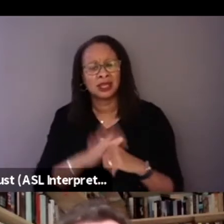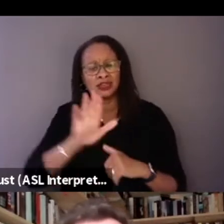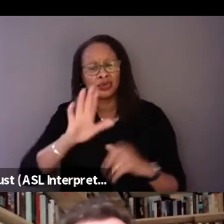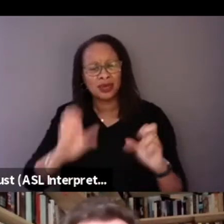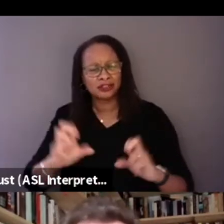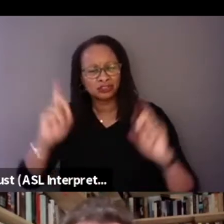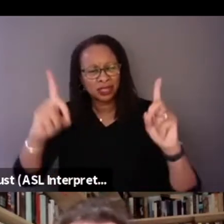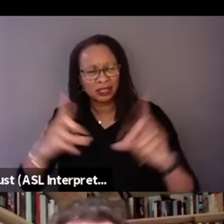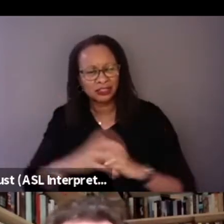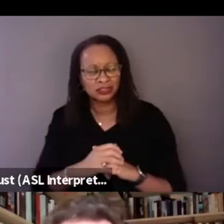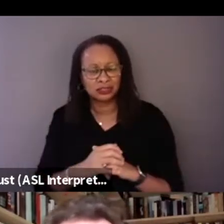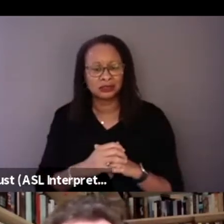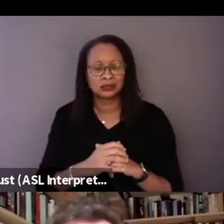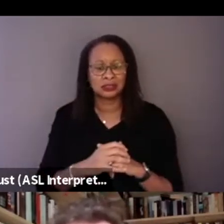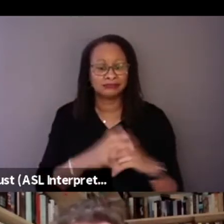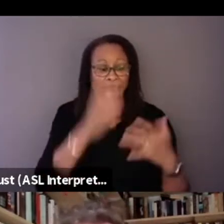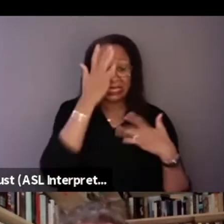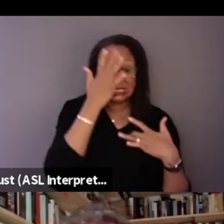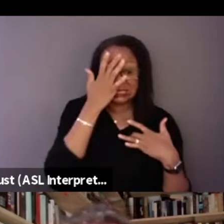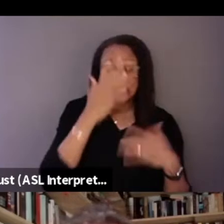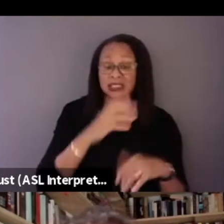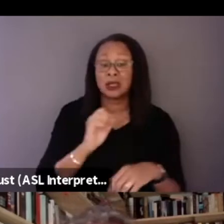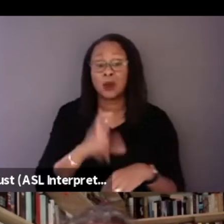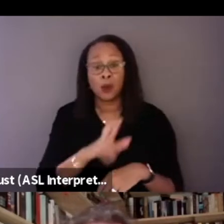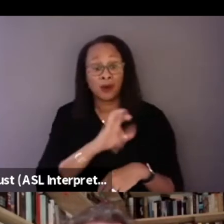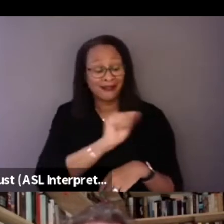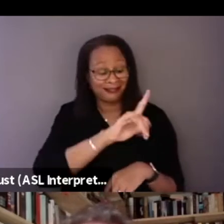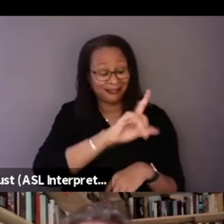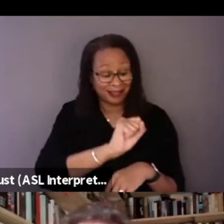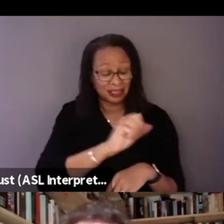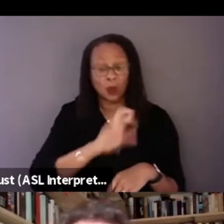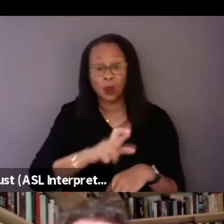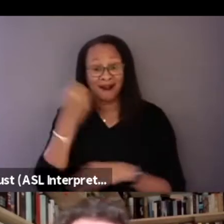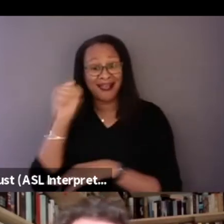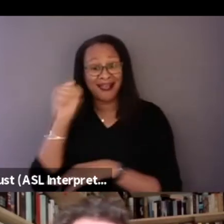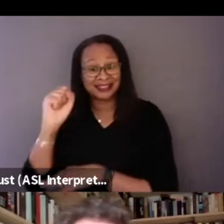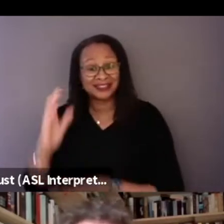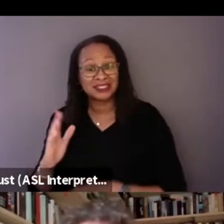whether it's in this illness, whether it's in activism, you know, what you learned that you didn't think you knew?